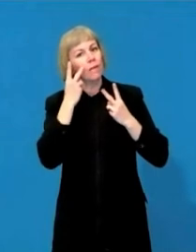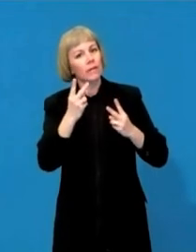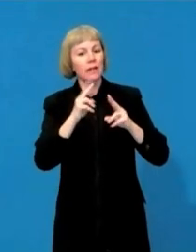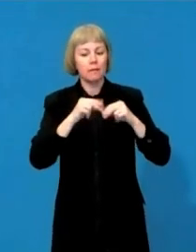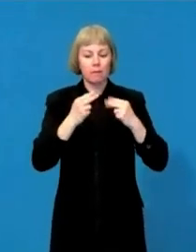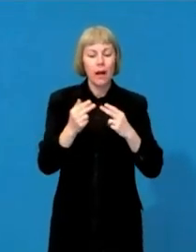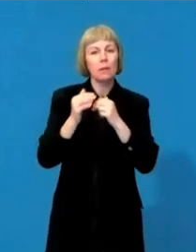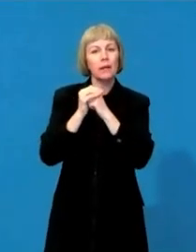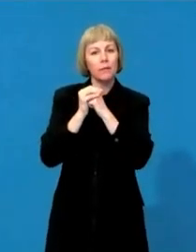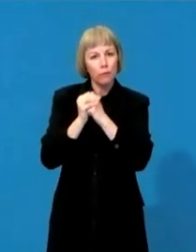So - and we are on the highway.